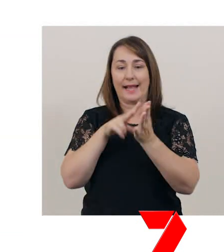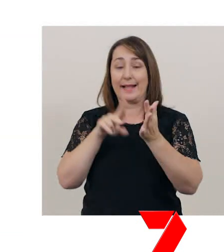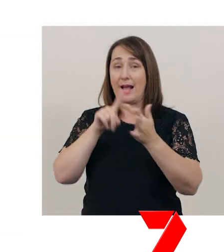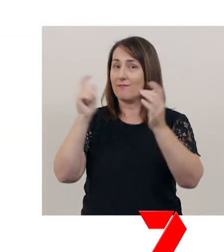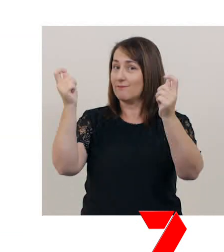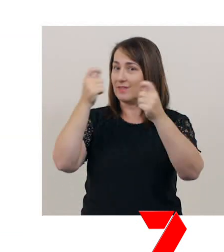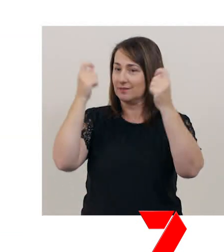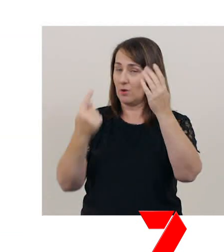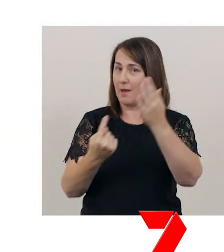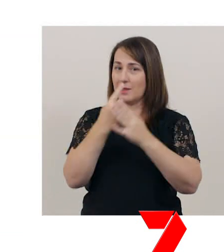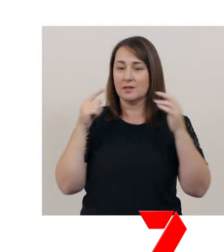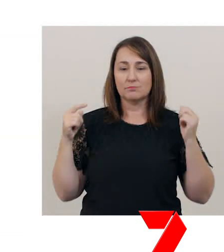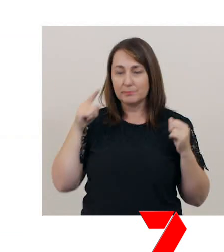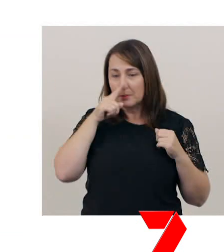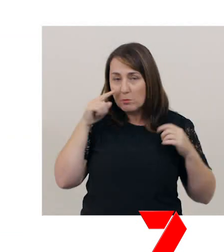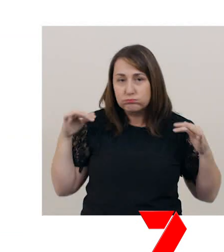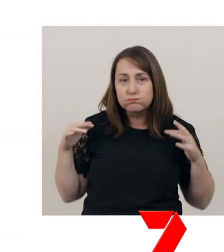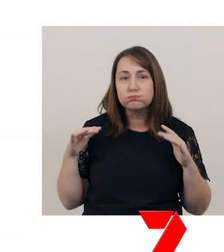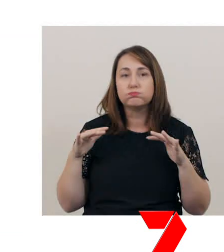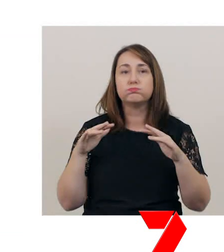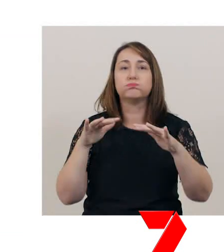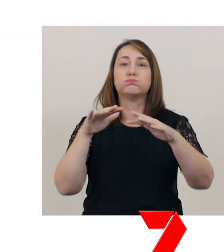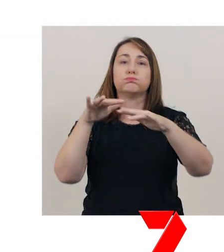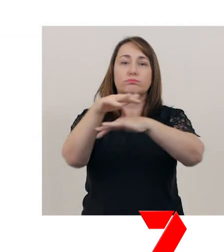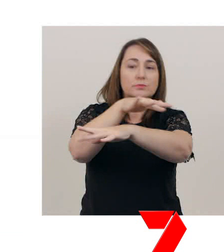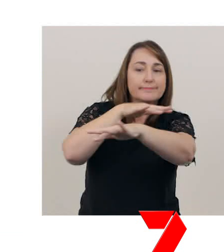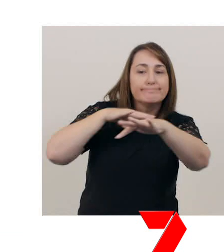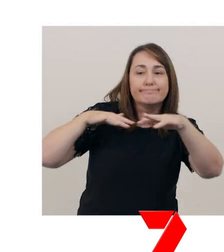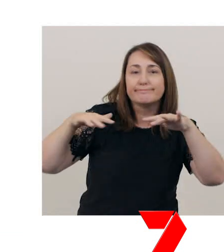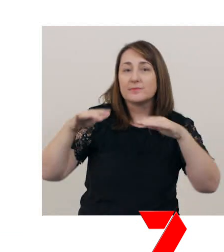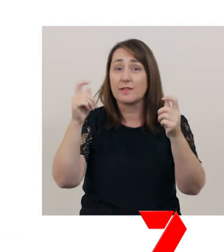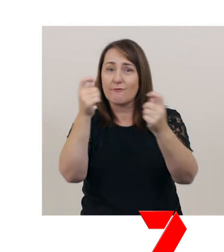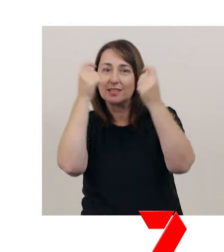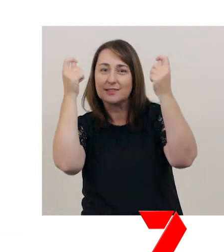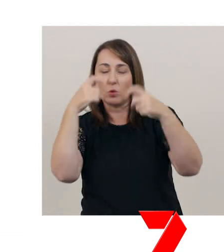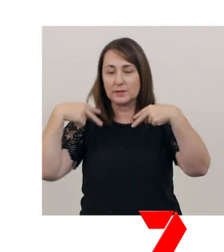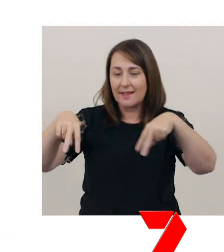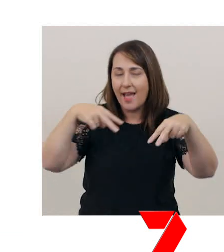the evening of the cave festival arrived. People from all around gathered to dance and eat special food,